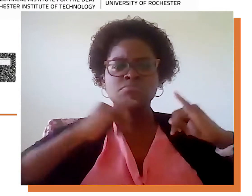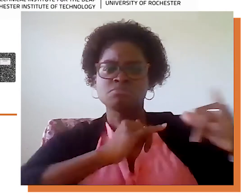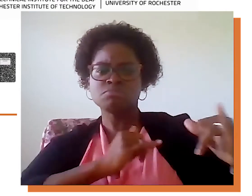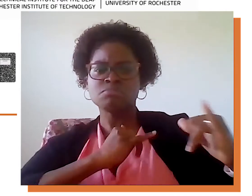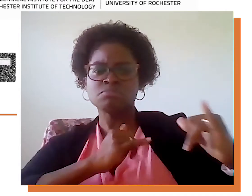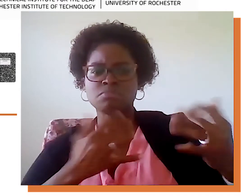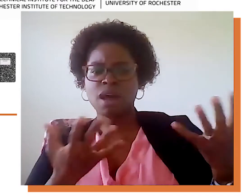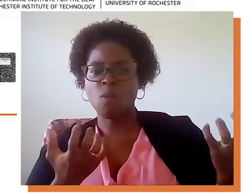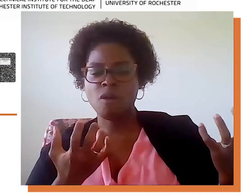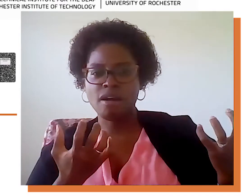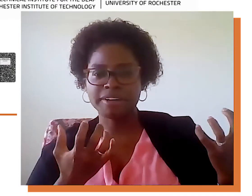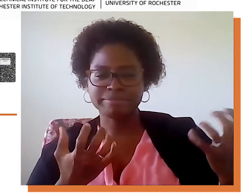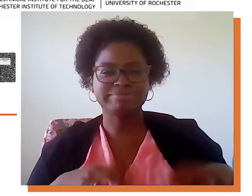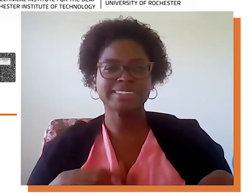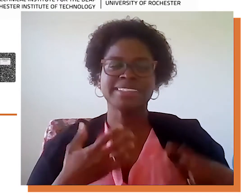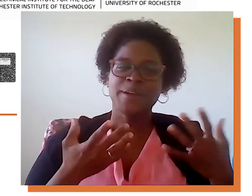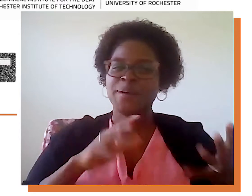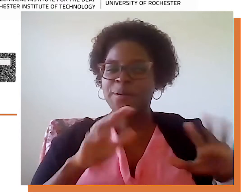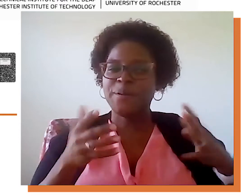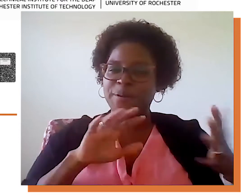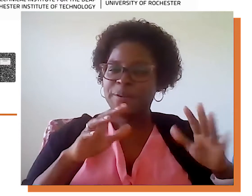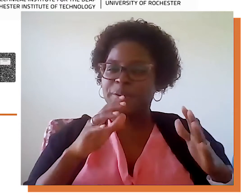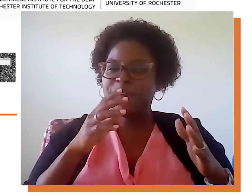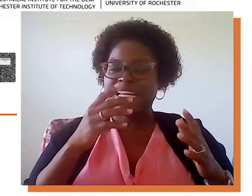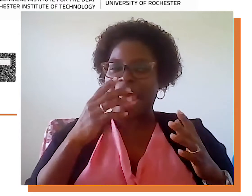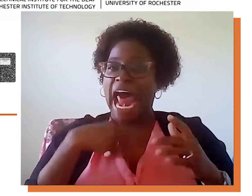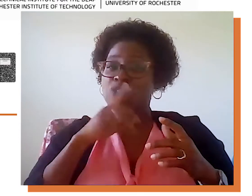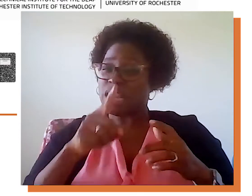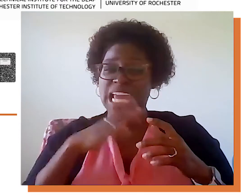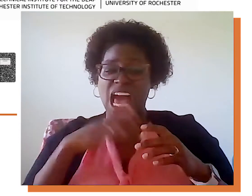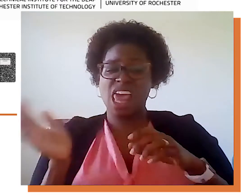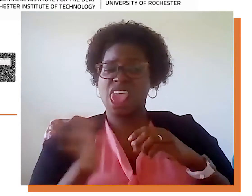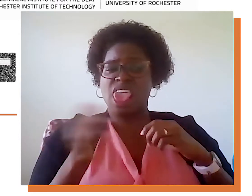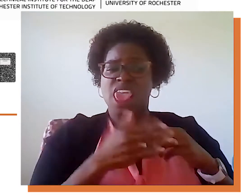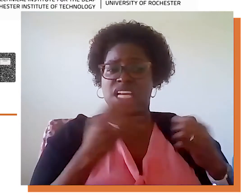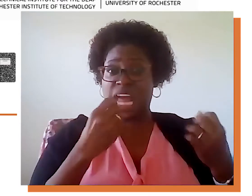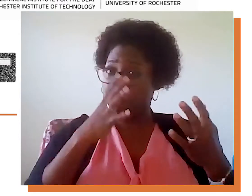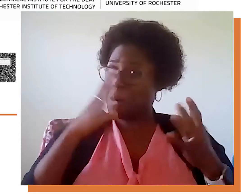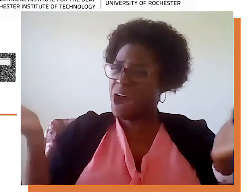with not only my nonsigning family members, but with my extended family and my neighboring communities.